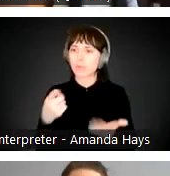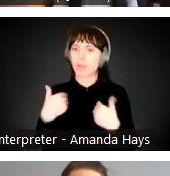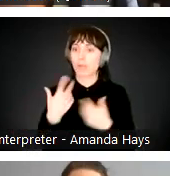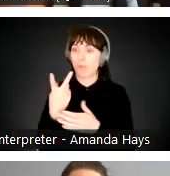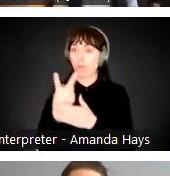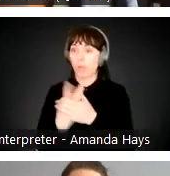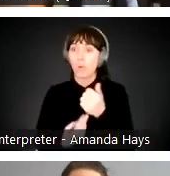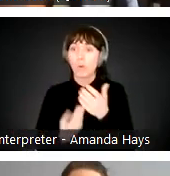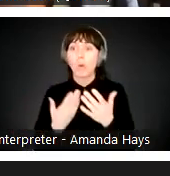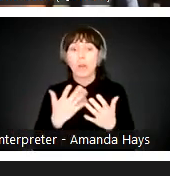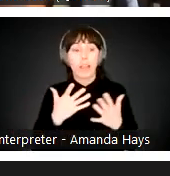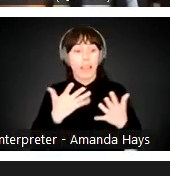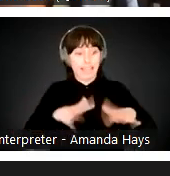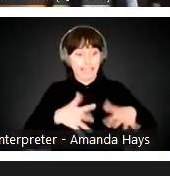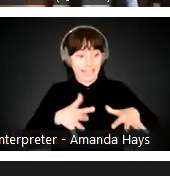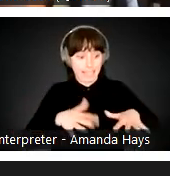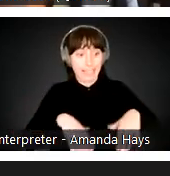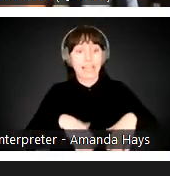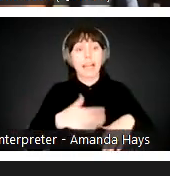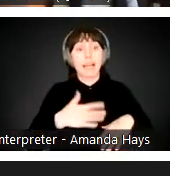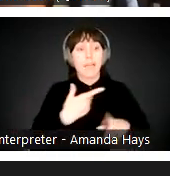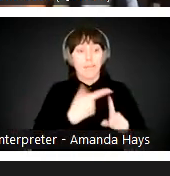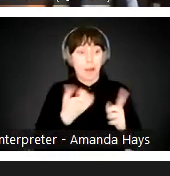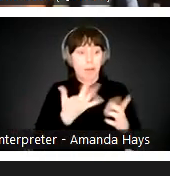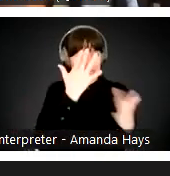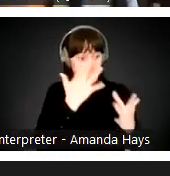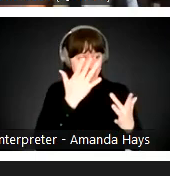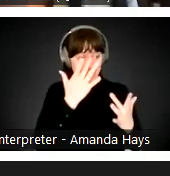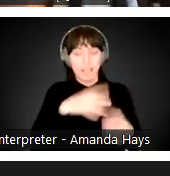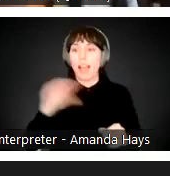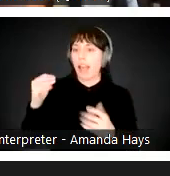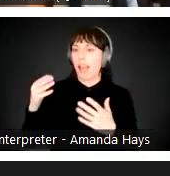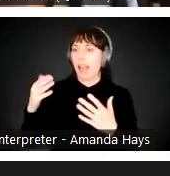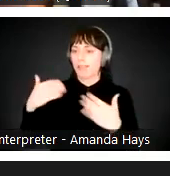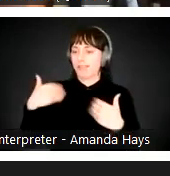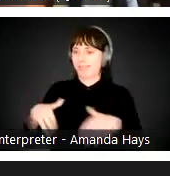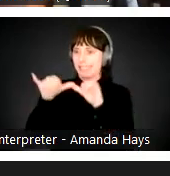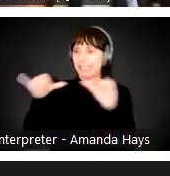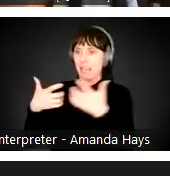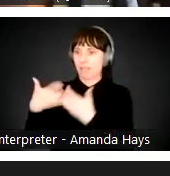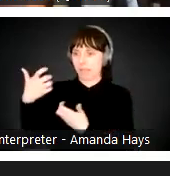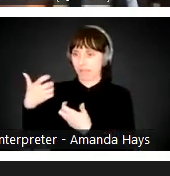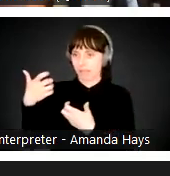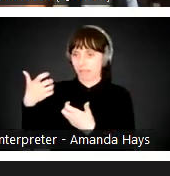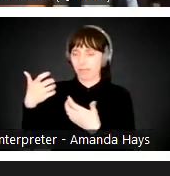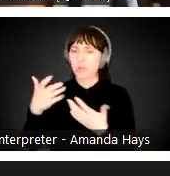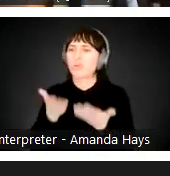of the illness, and you might have dysautonomia right? So, you can sort of follow your symptoms enough, trust your